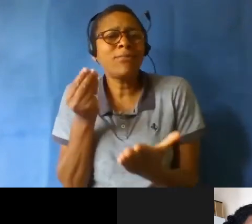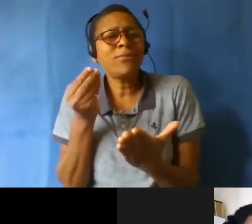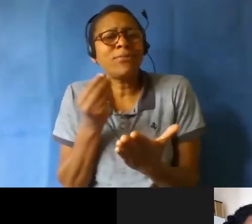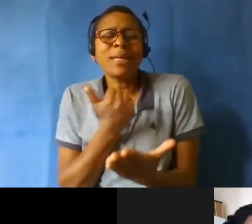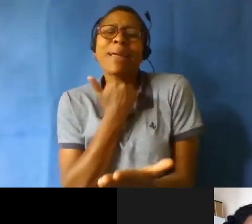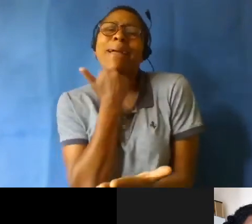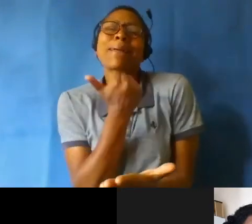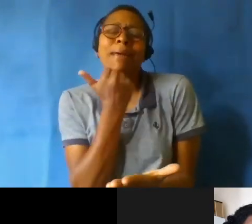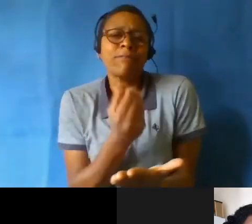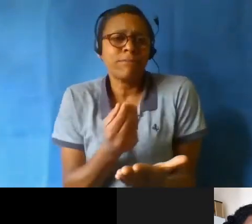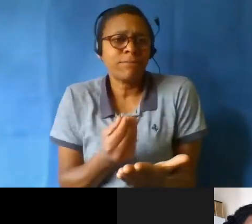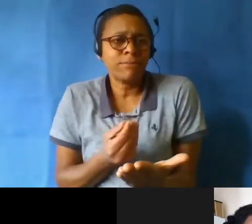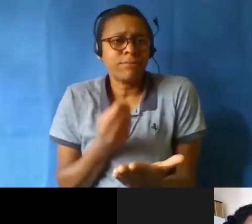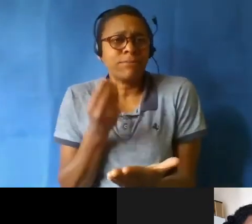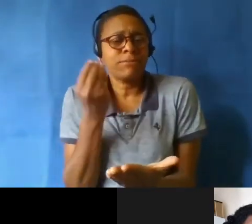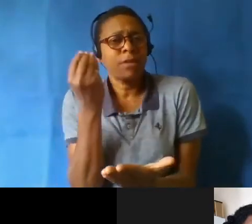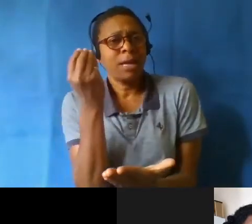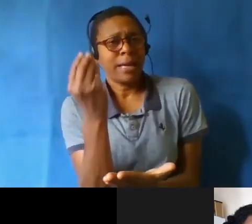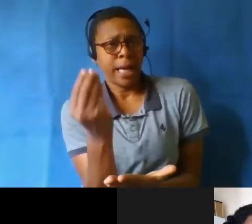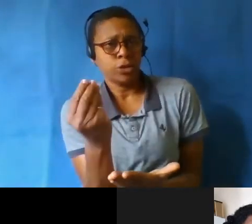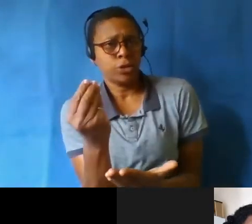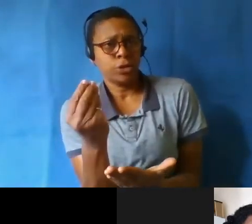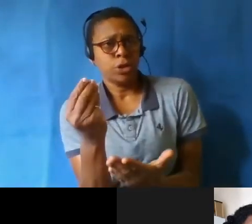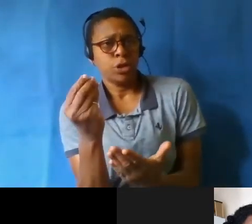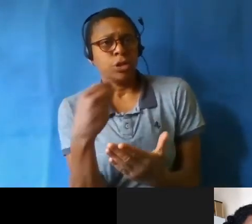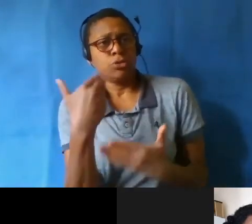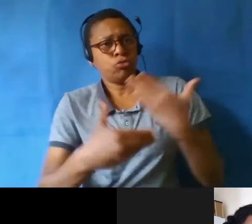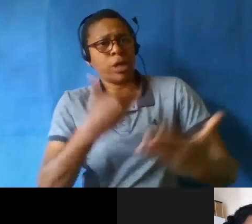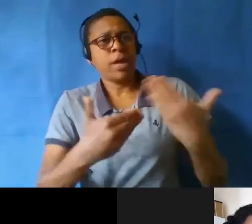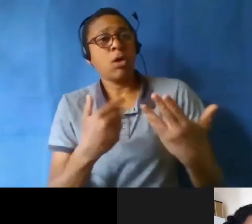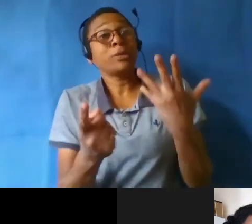another autopsy done it was owing to the fact that uprisings were brought about